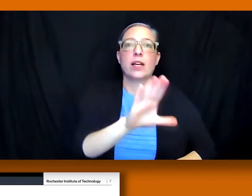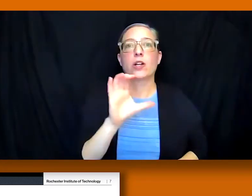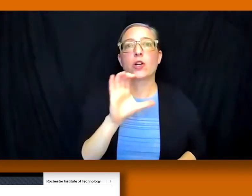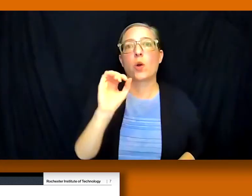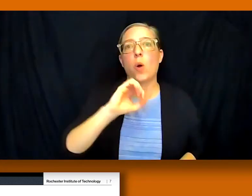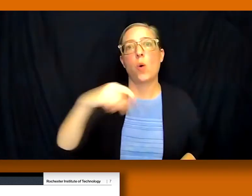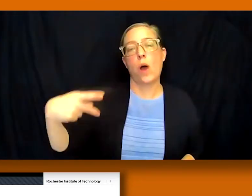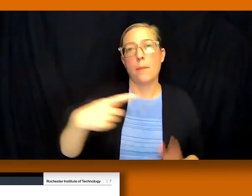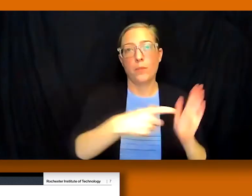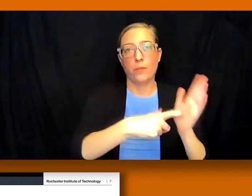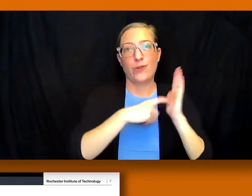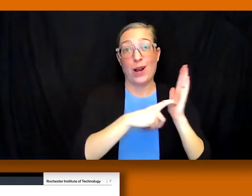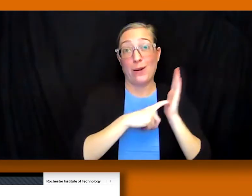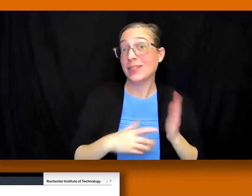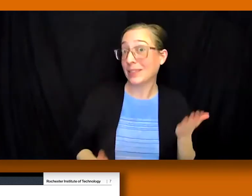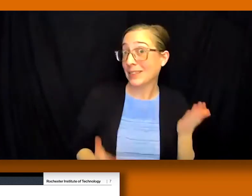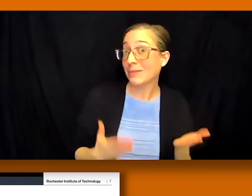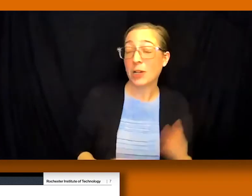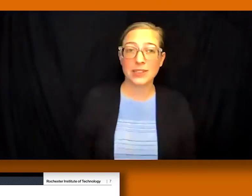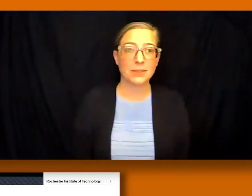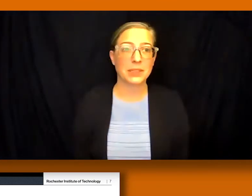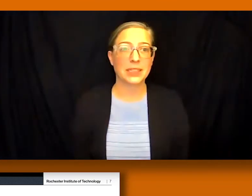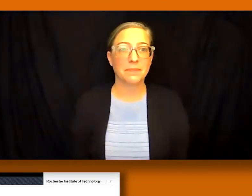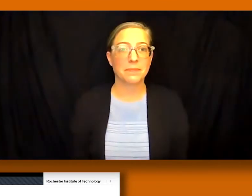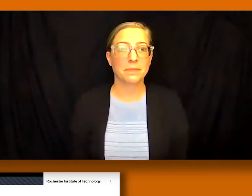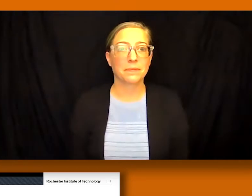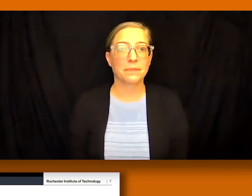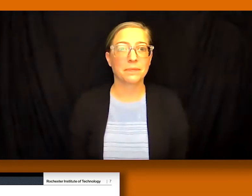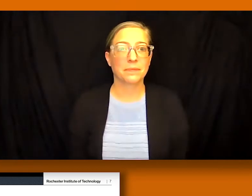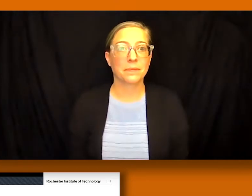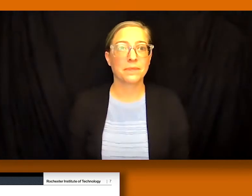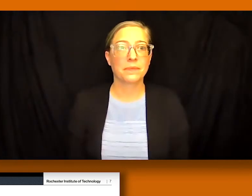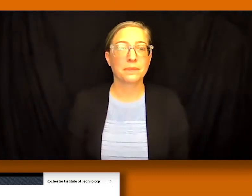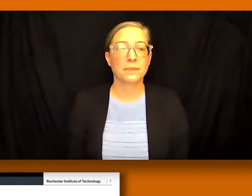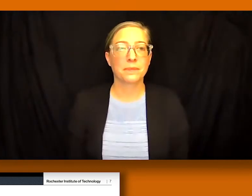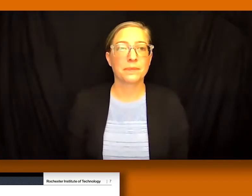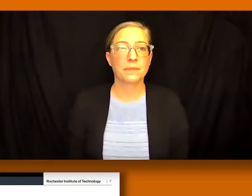Um... Many sponsored projects include